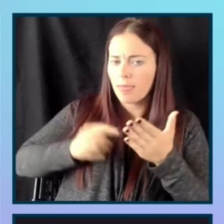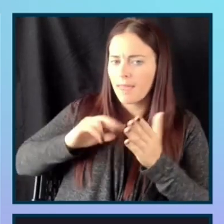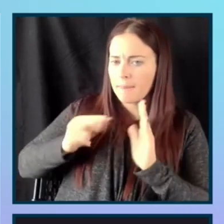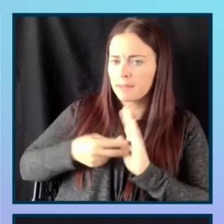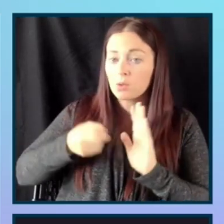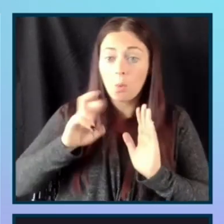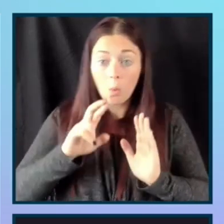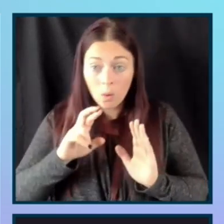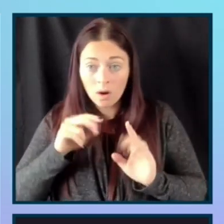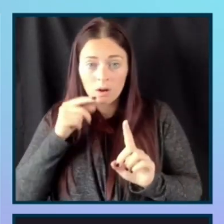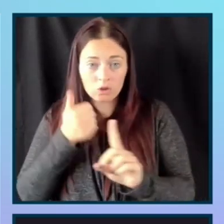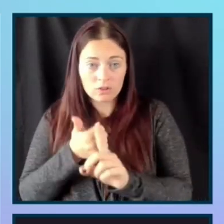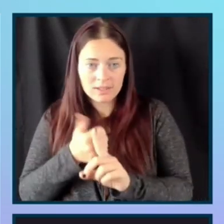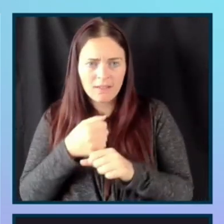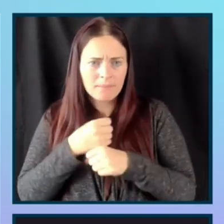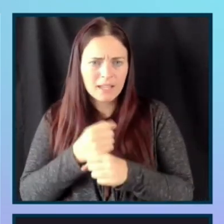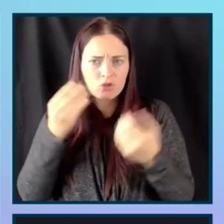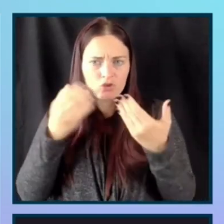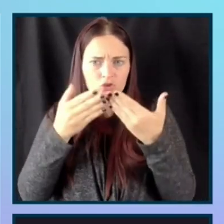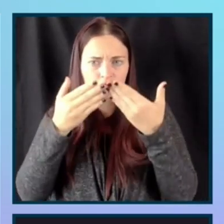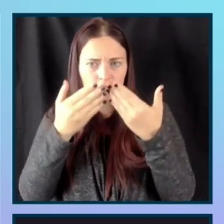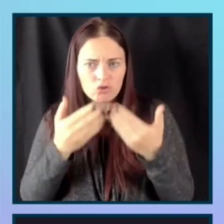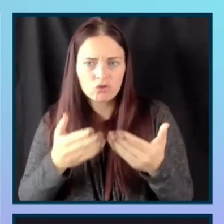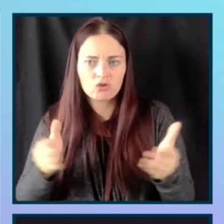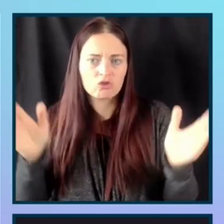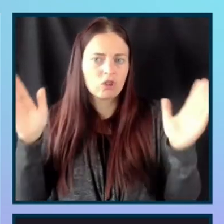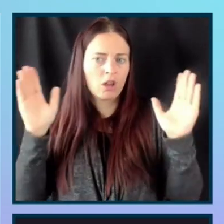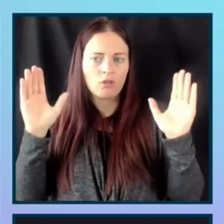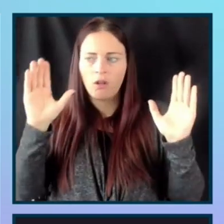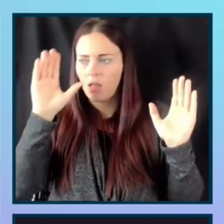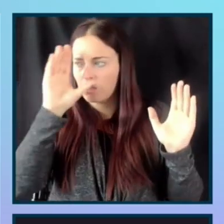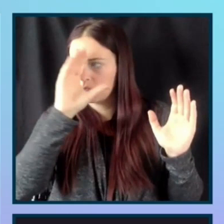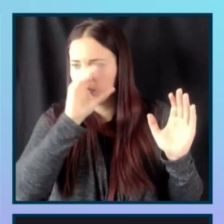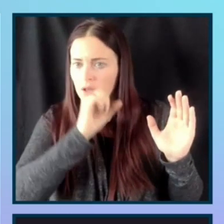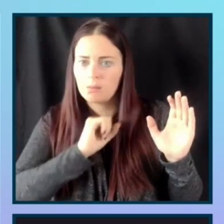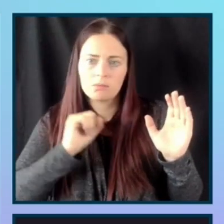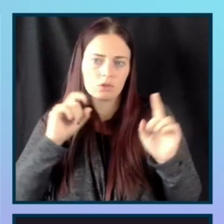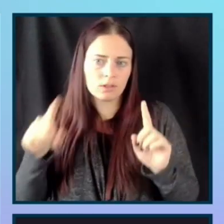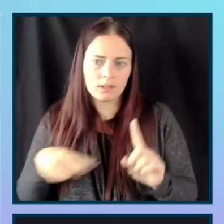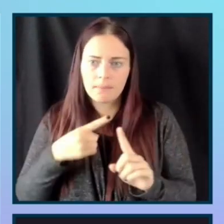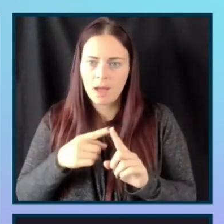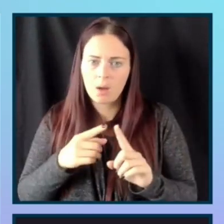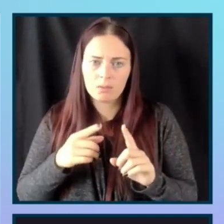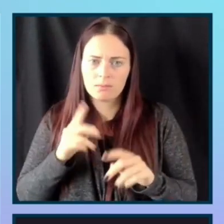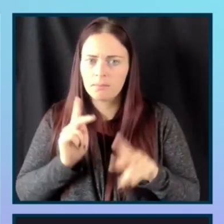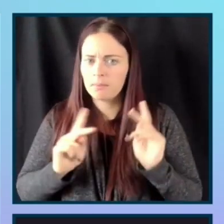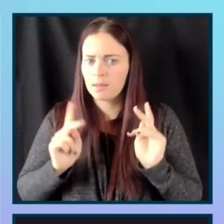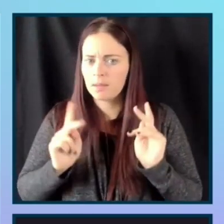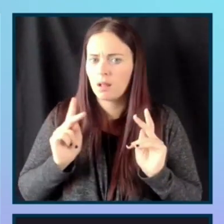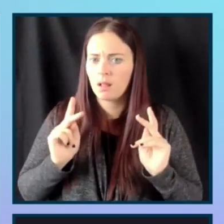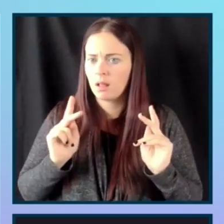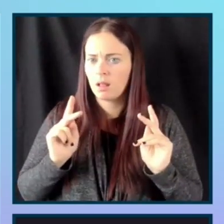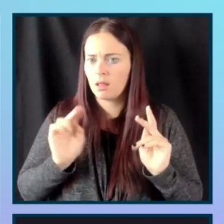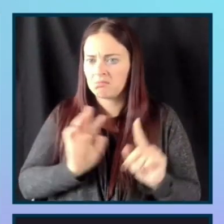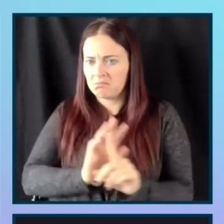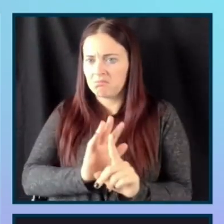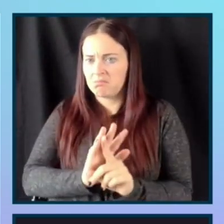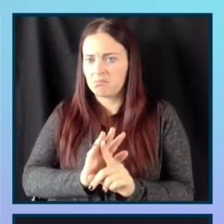and high level assumptions over what people look like? and consider as well that some disabilities'